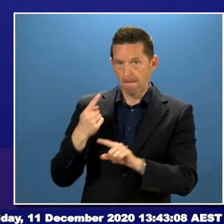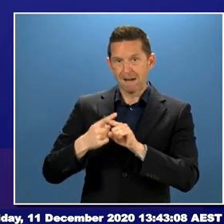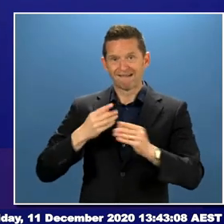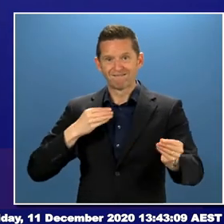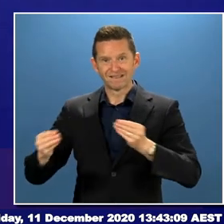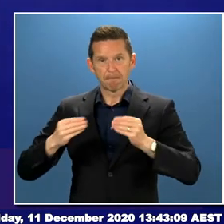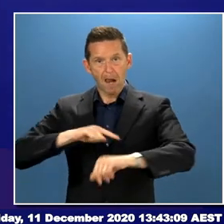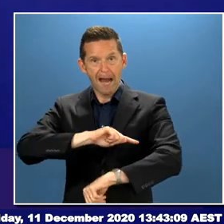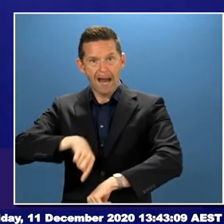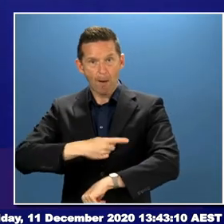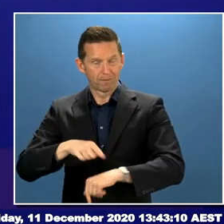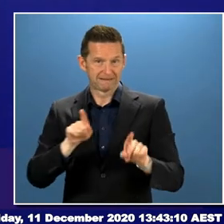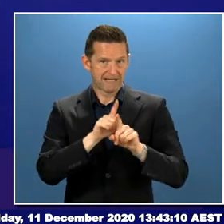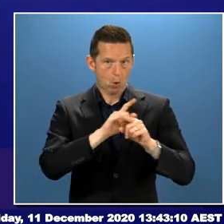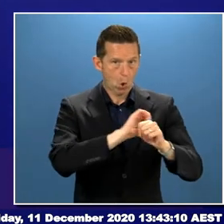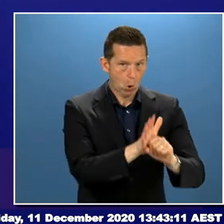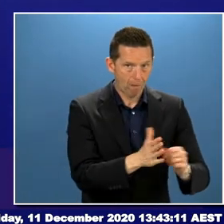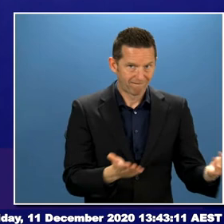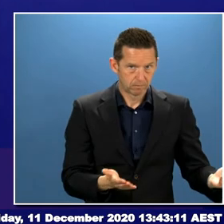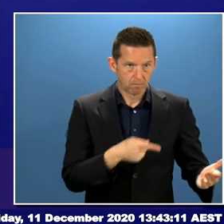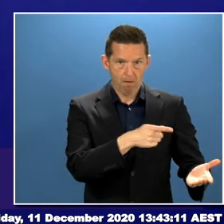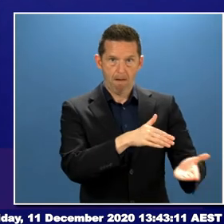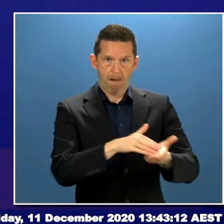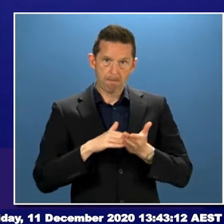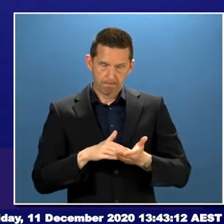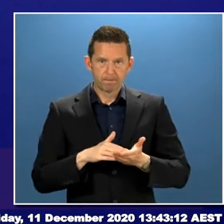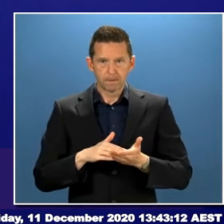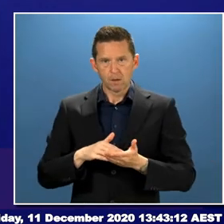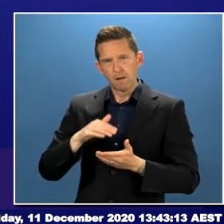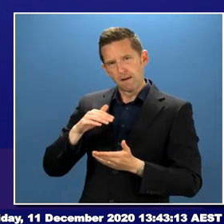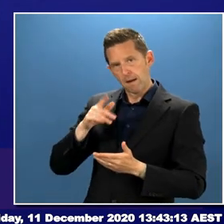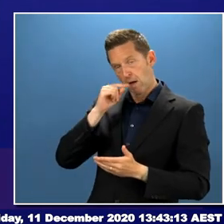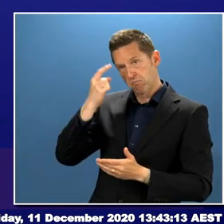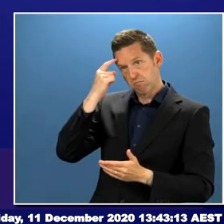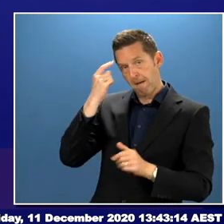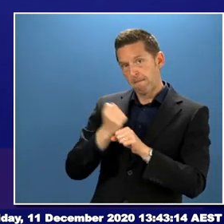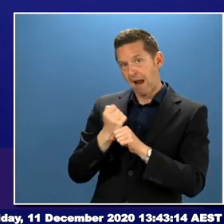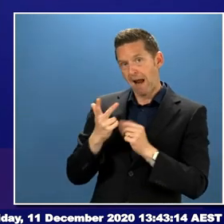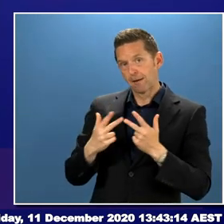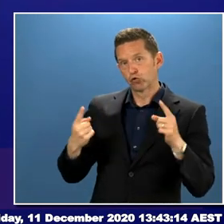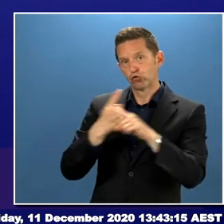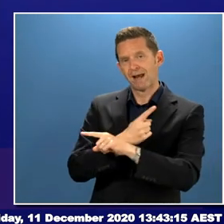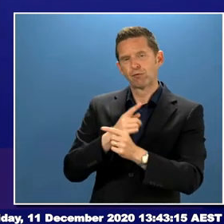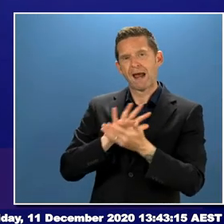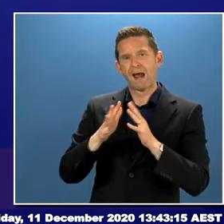provide an opening for seeking to achieve another major change in the composition of the Australian labour force.